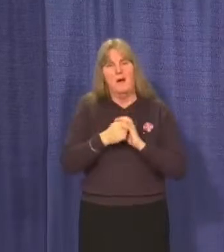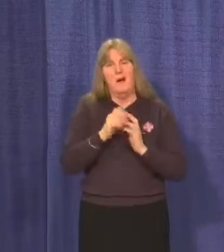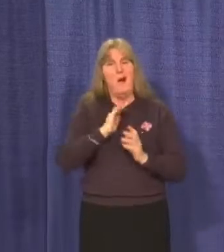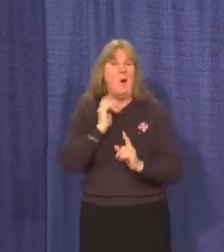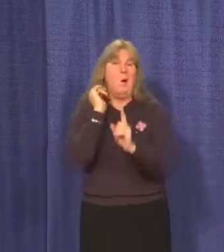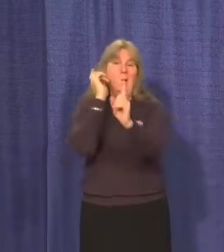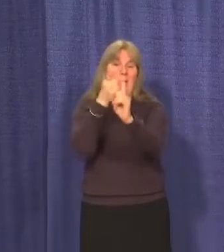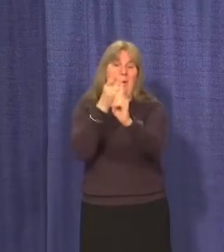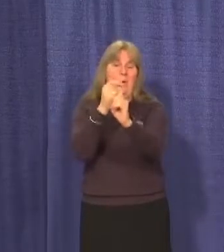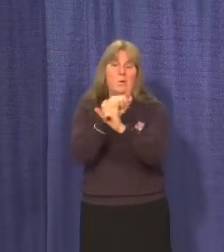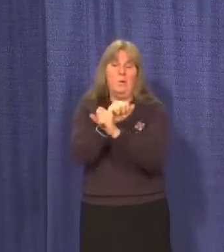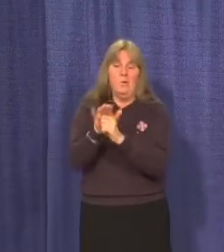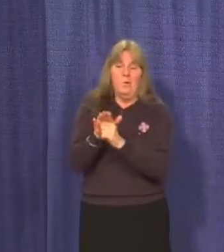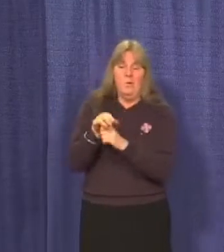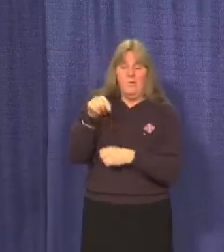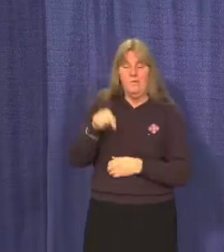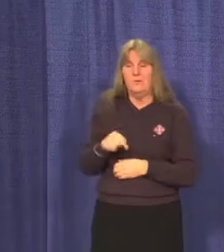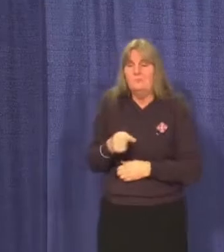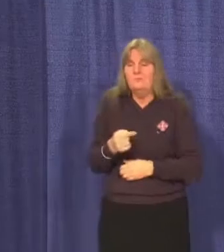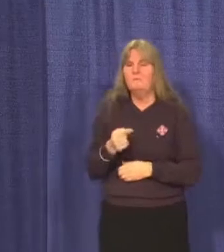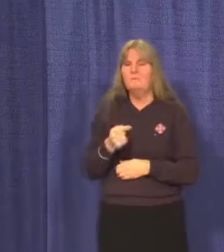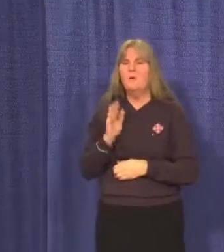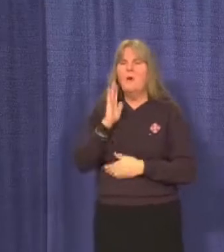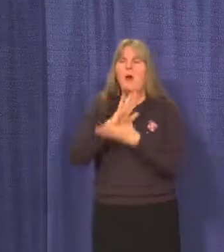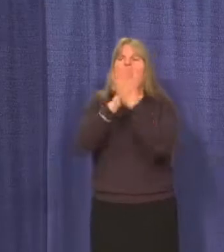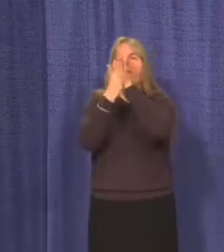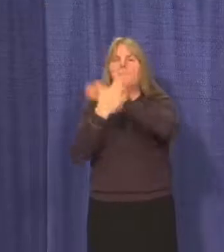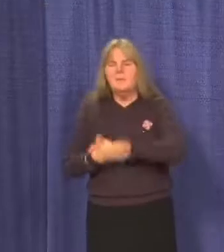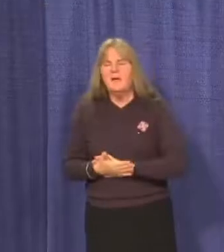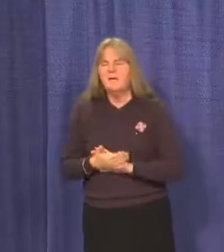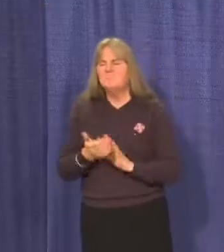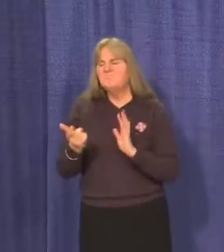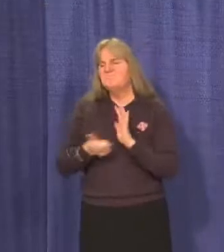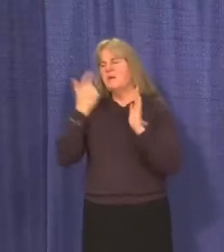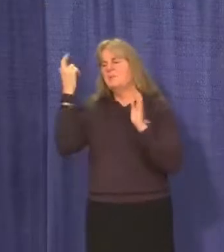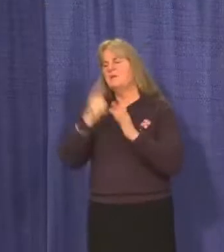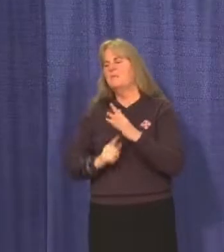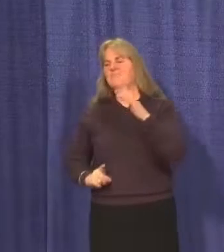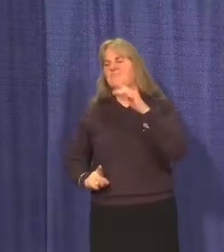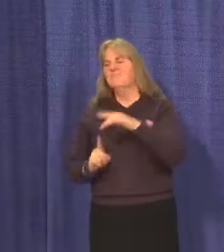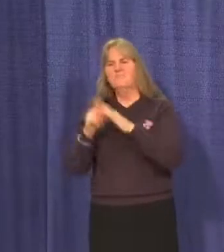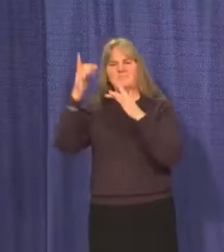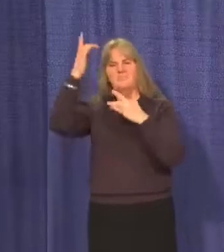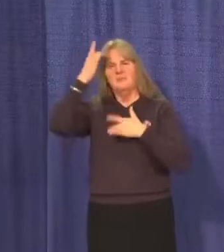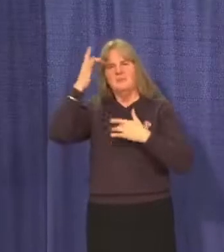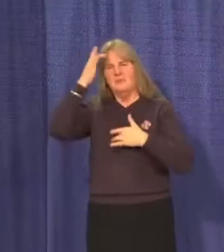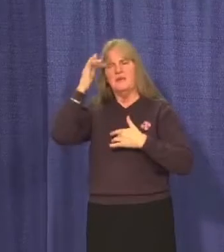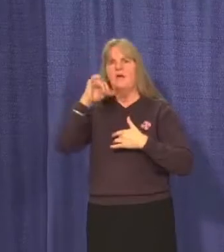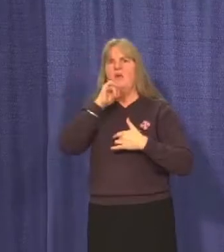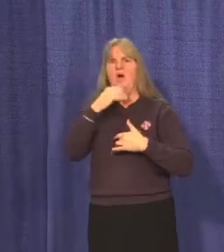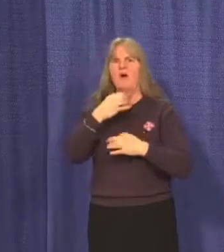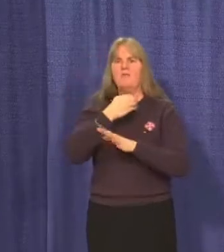Our goal is that COVID-19 becomes just another one of those occasional illnesses, rather than an epidemic threat